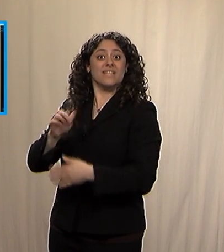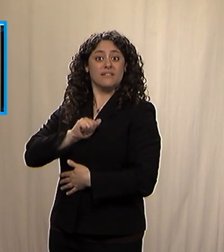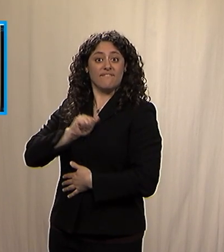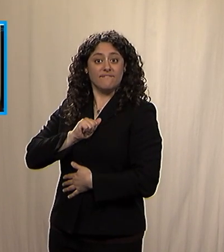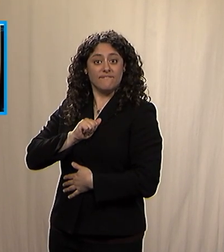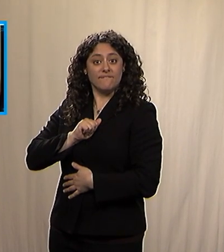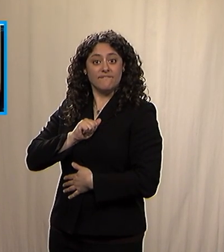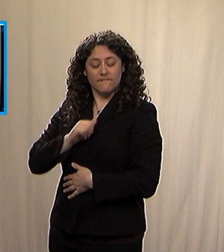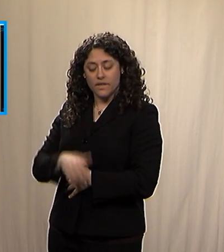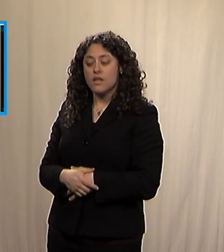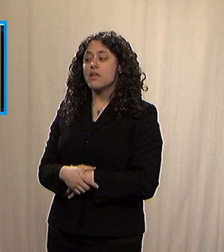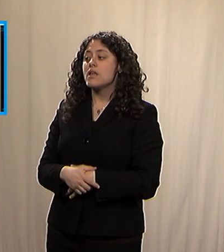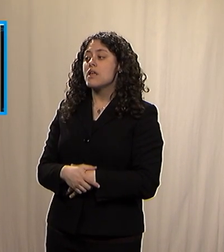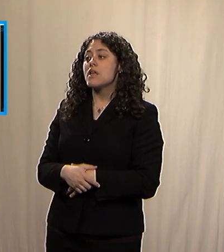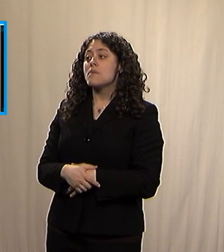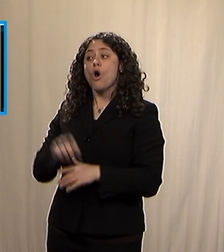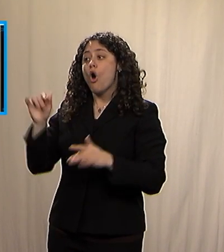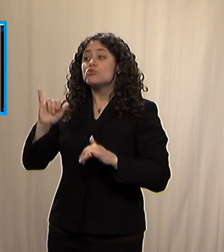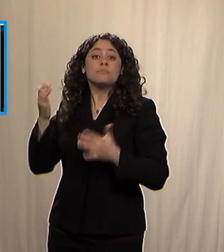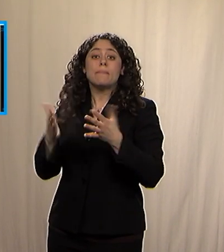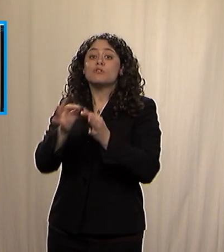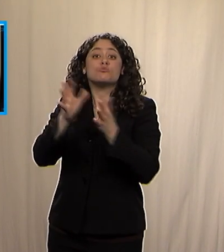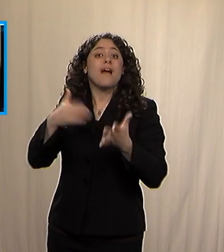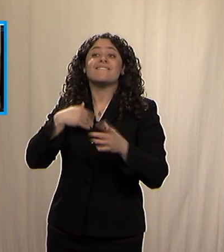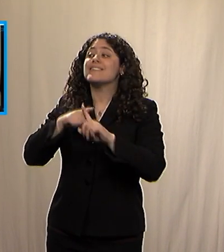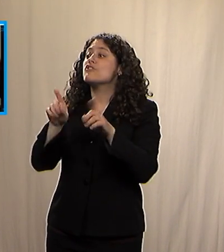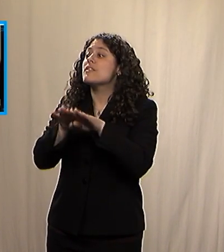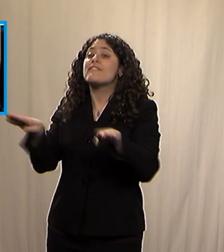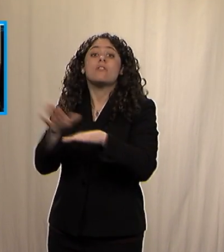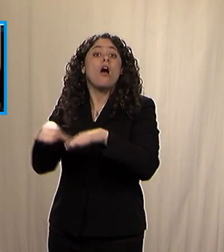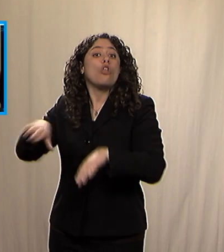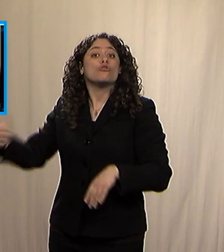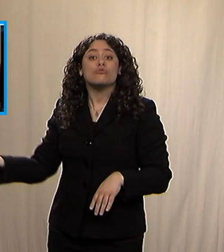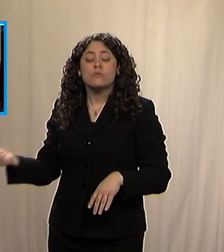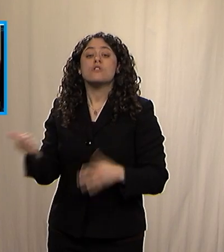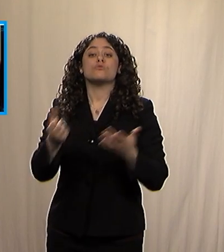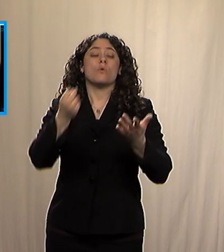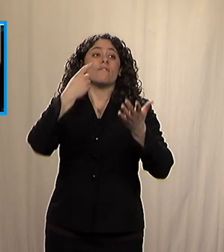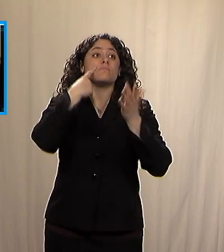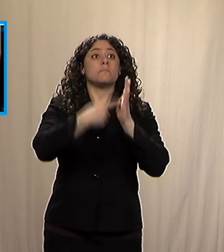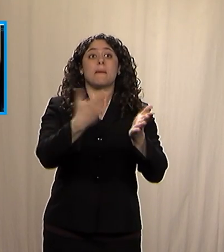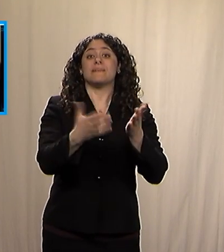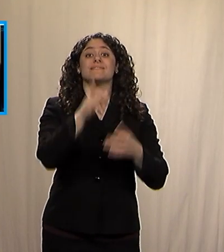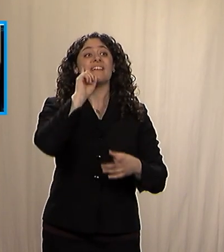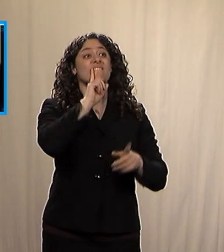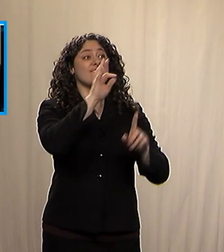might have a different level than everyone else perhaps what you're talking, there might be a deaf faculty member and a hearing dean